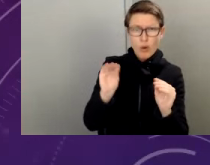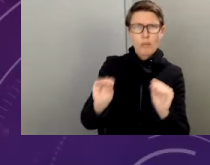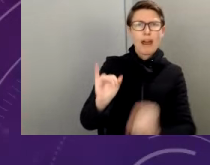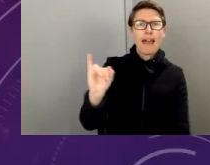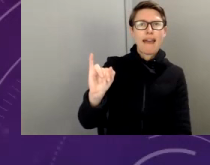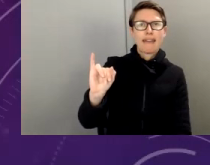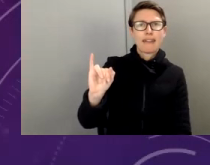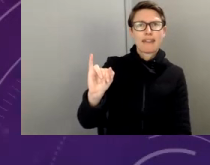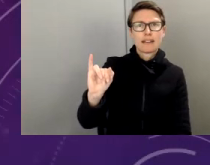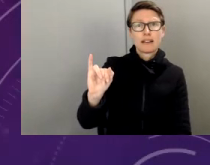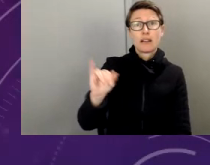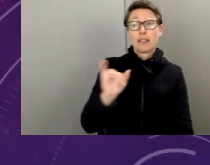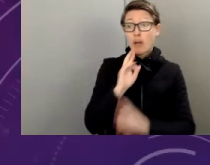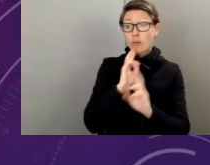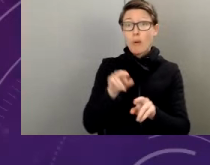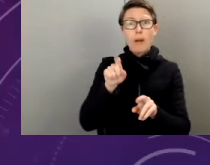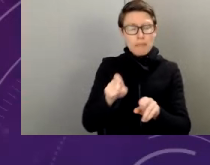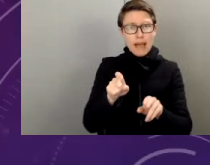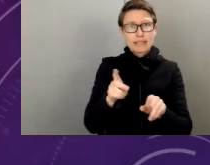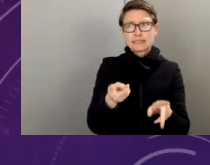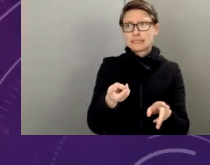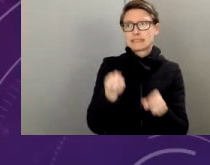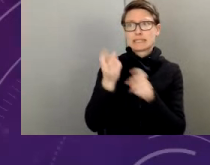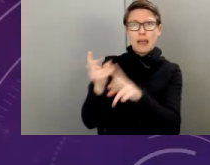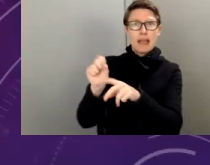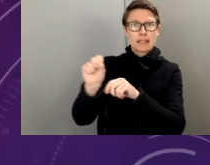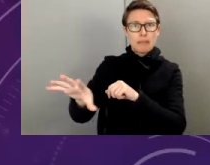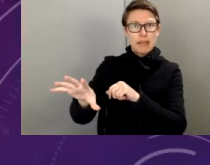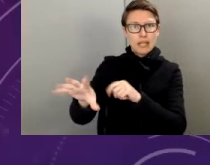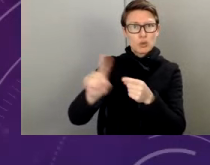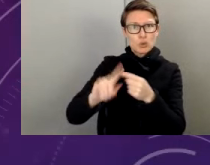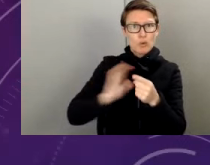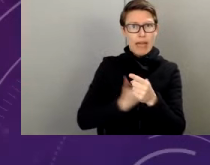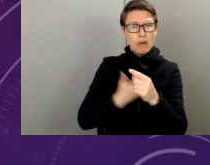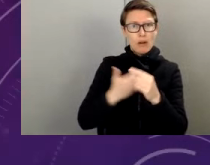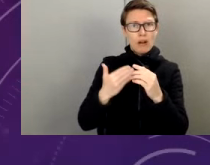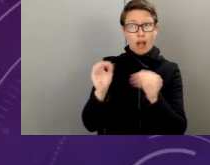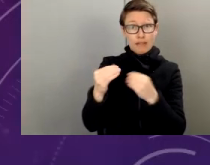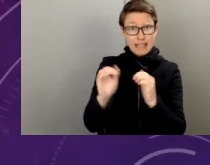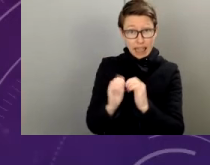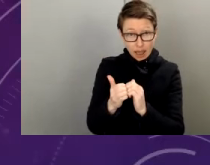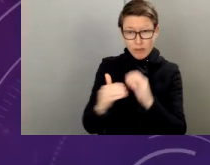form must be submitted to our office by email which is records at Fresno City College dot edu.